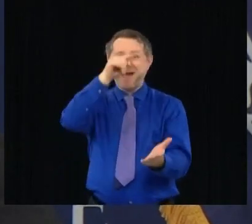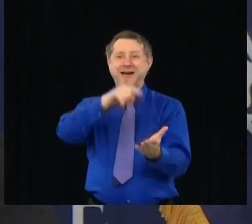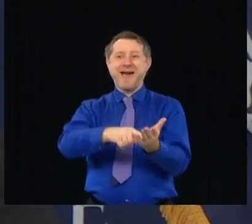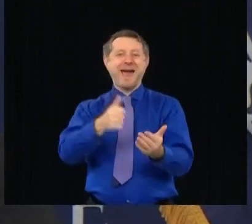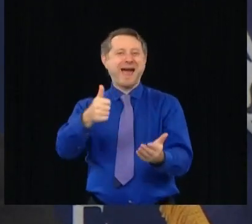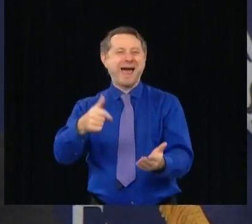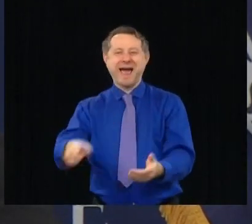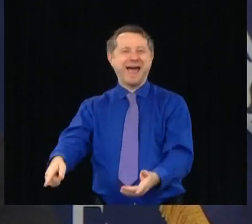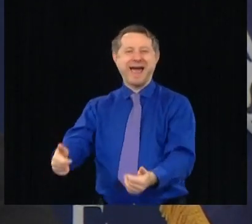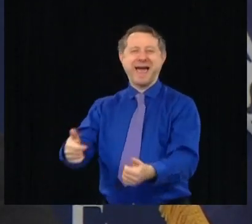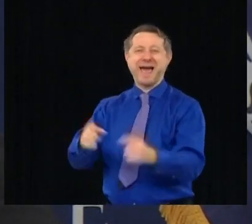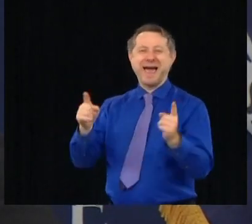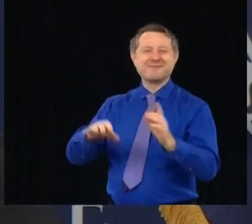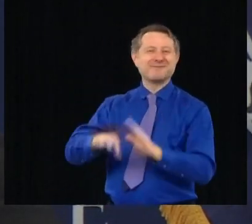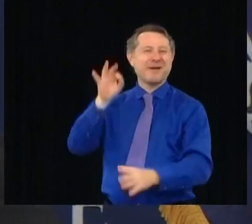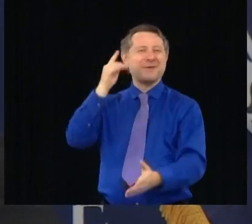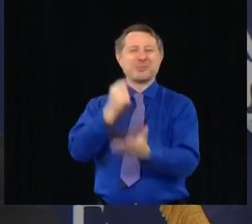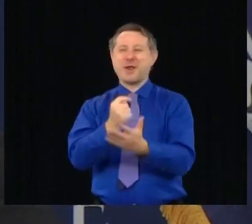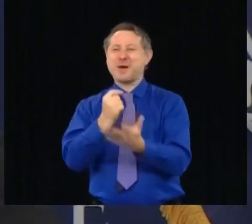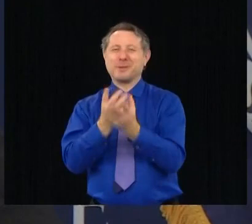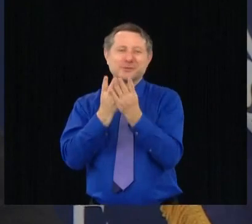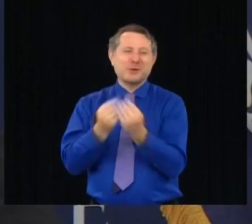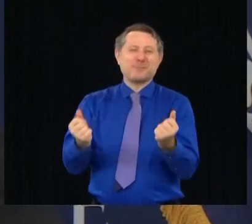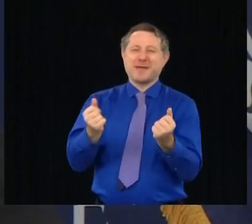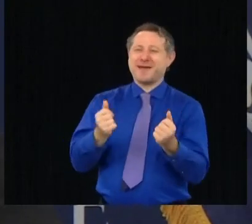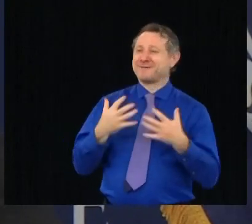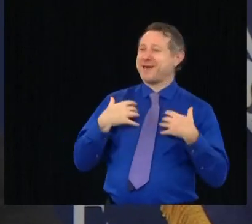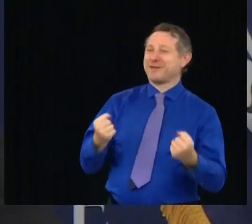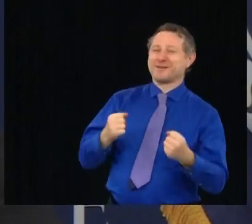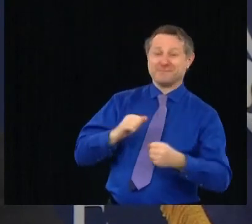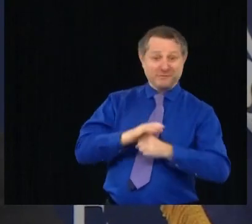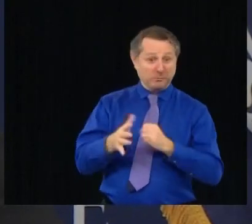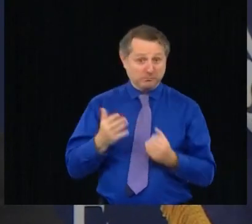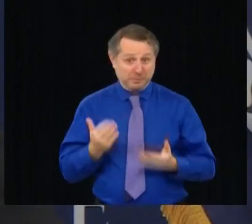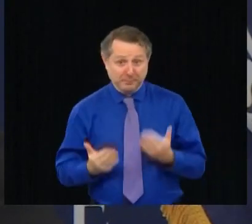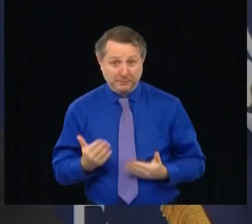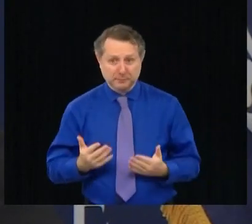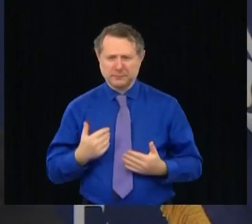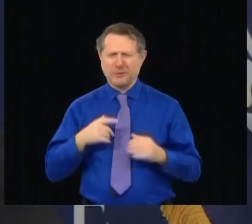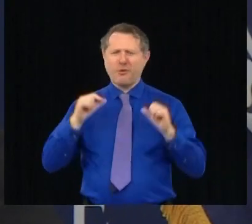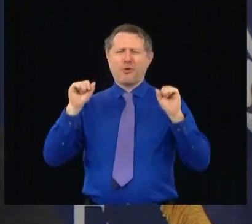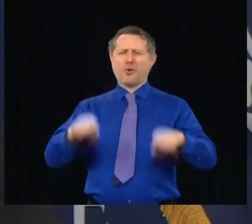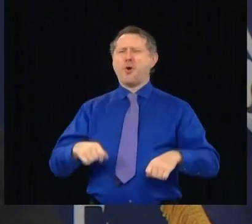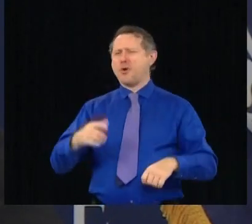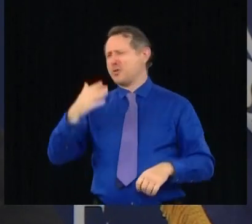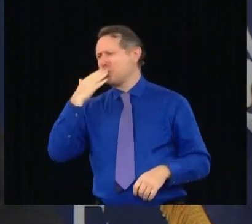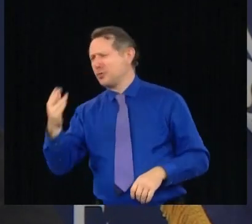INFORMATION ALSO. THERE COULD BE A MEDICAL BREAK THROUGH AND THEY ANNOUNCE THAT